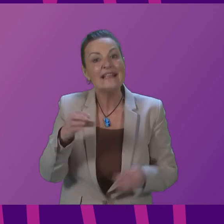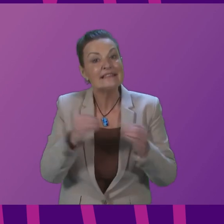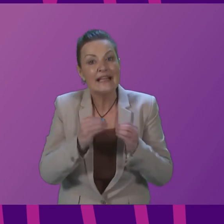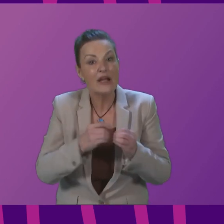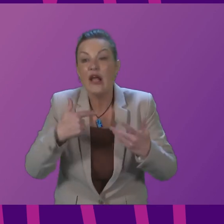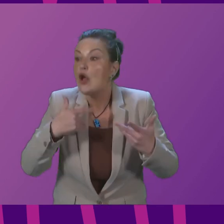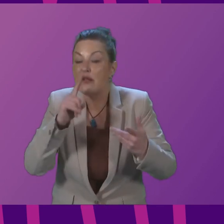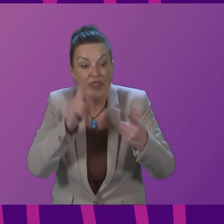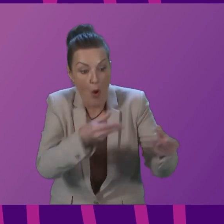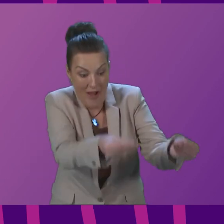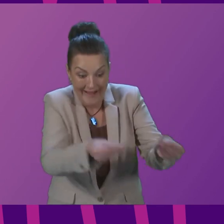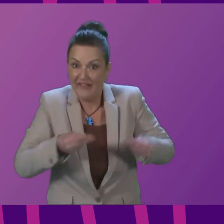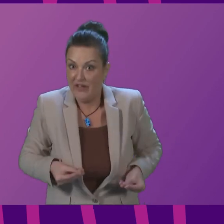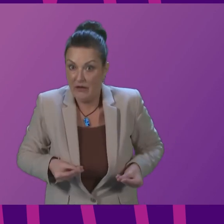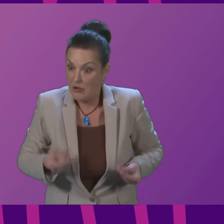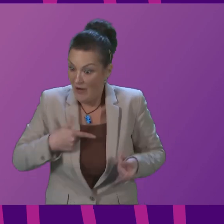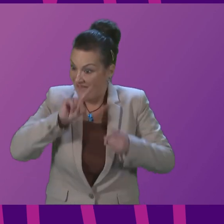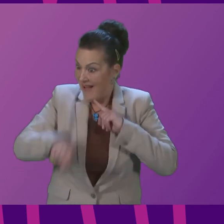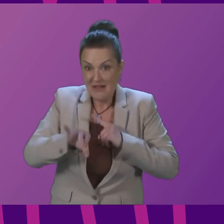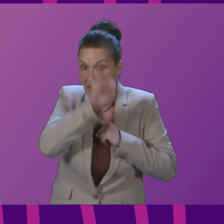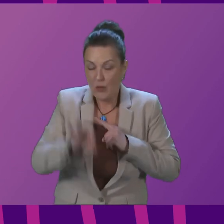I am answering that question.